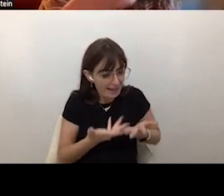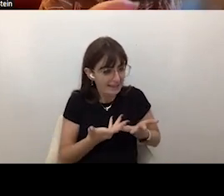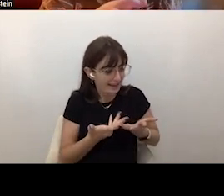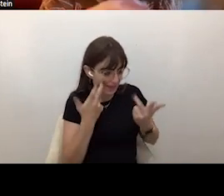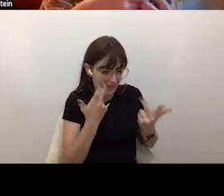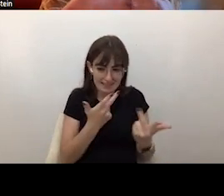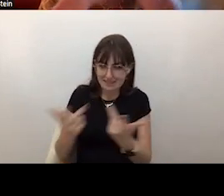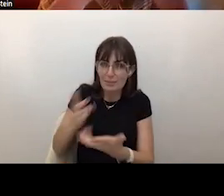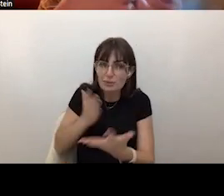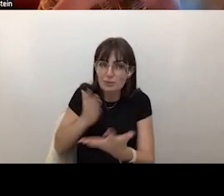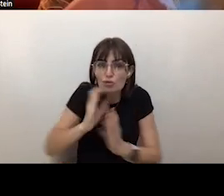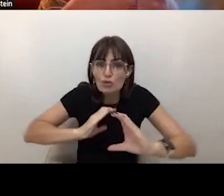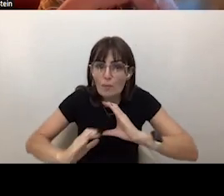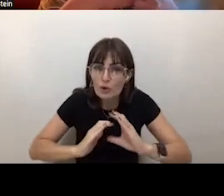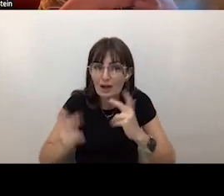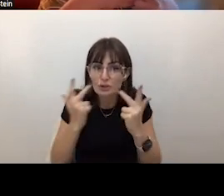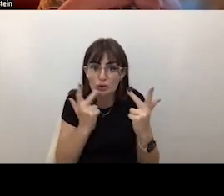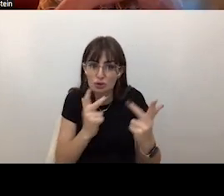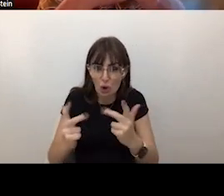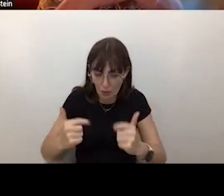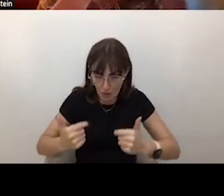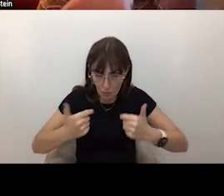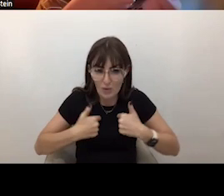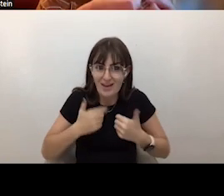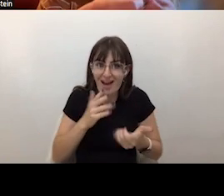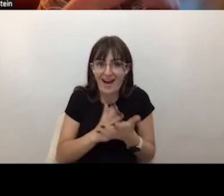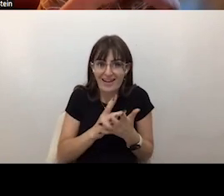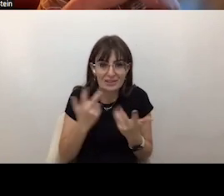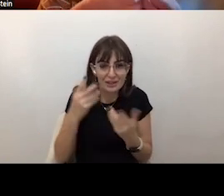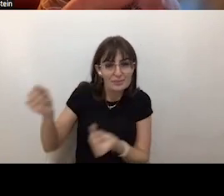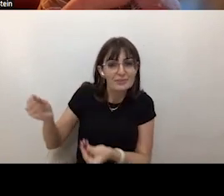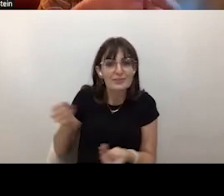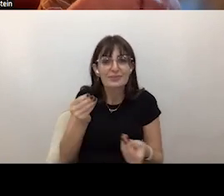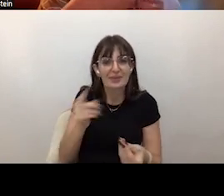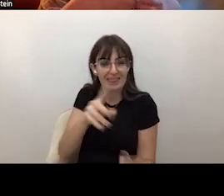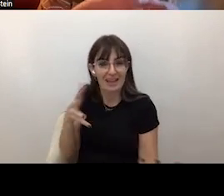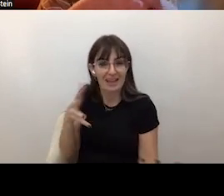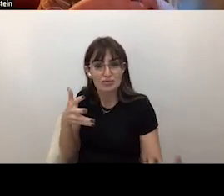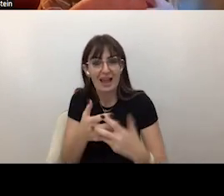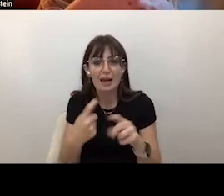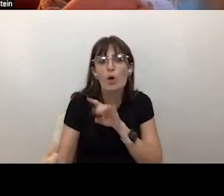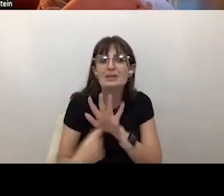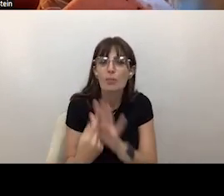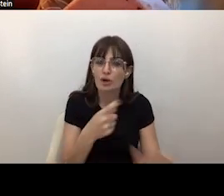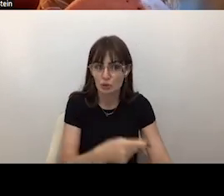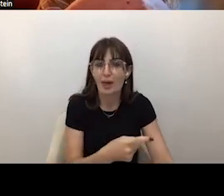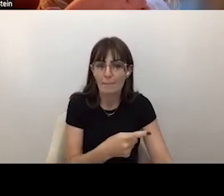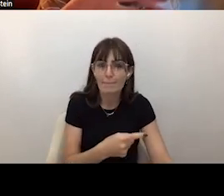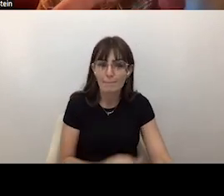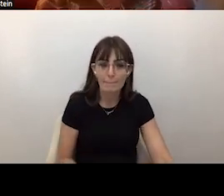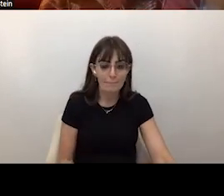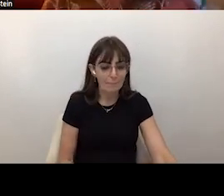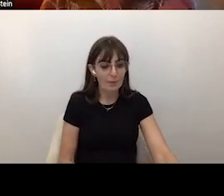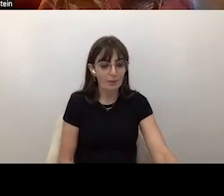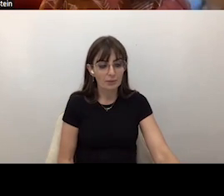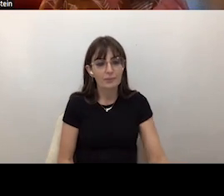communications that you are showing them things that are most important to them. I should say,